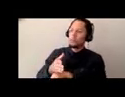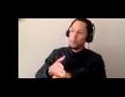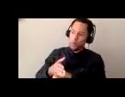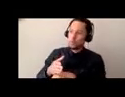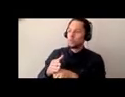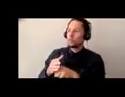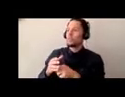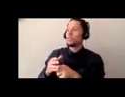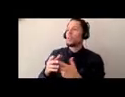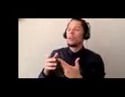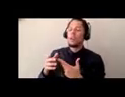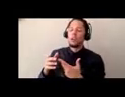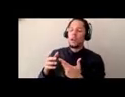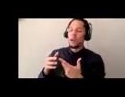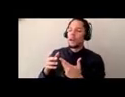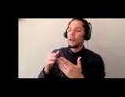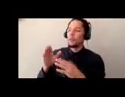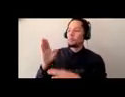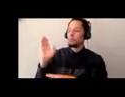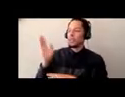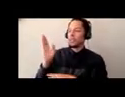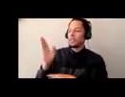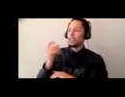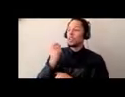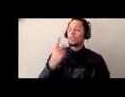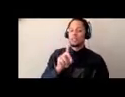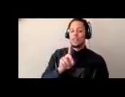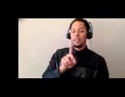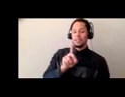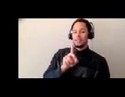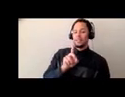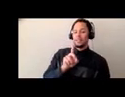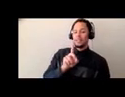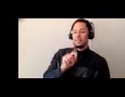one of these.